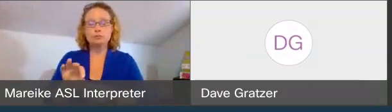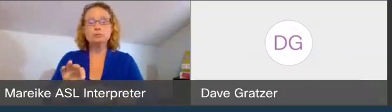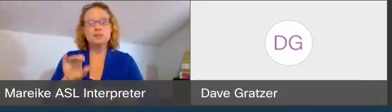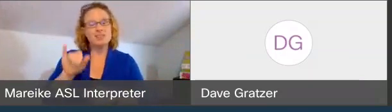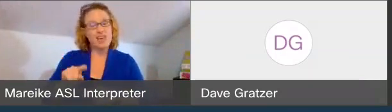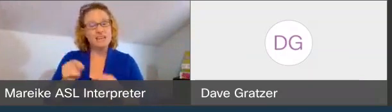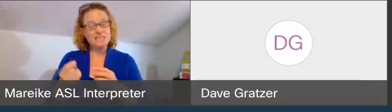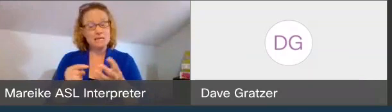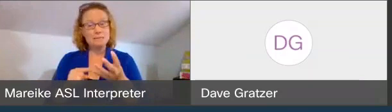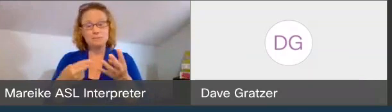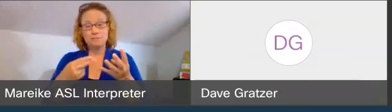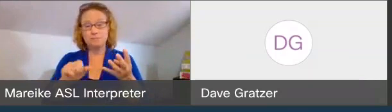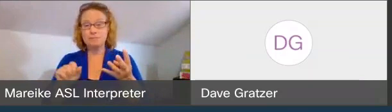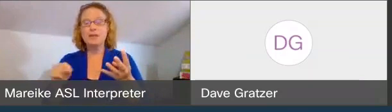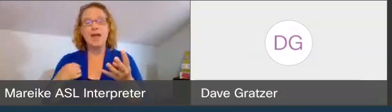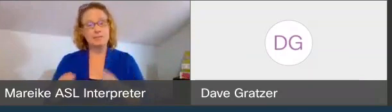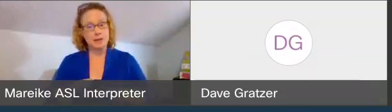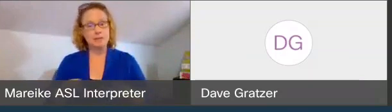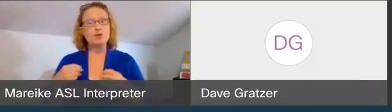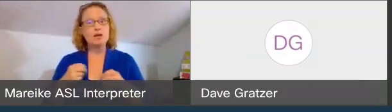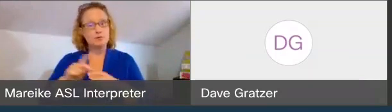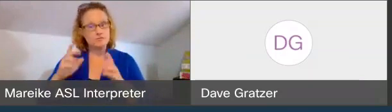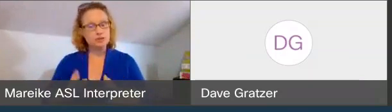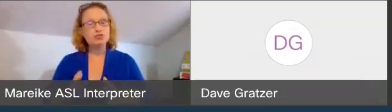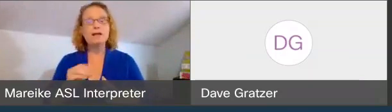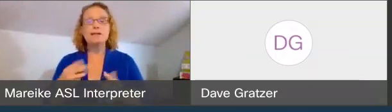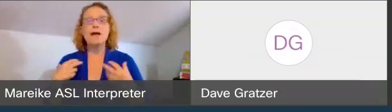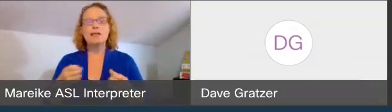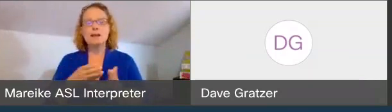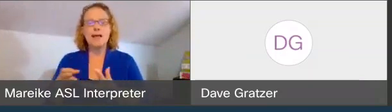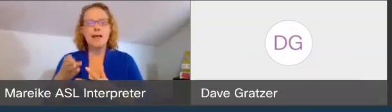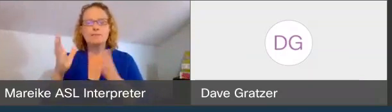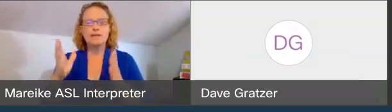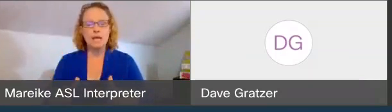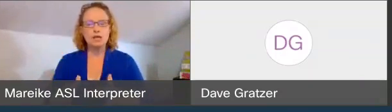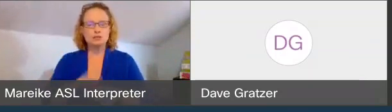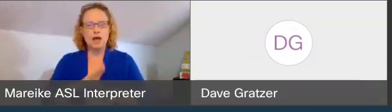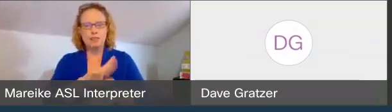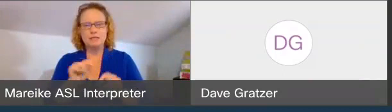has behavioral health professionals and health navigators who are essentially peer specialists